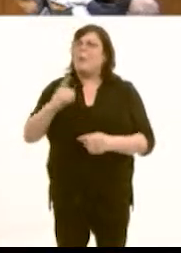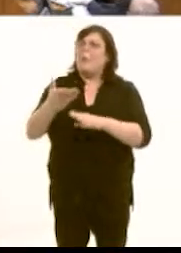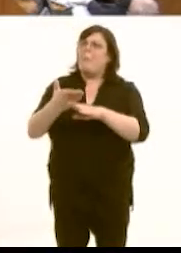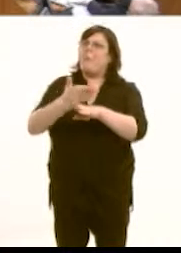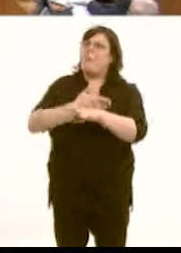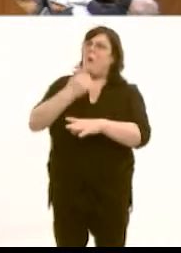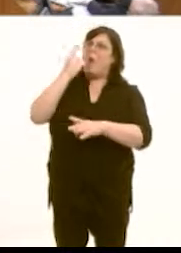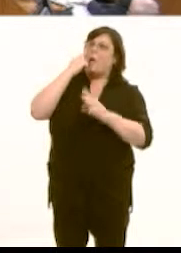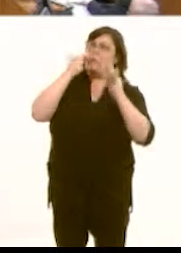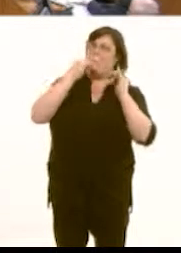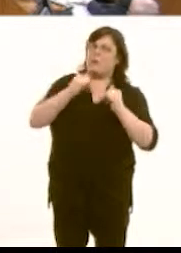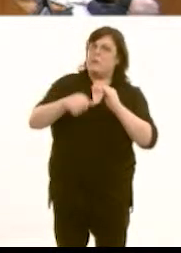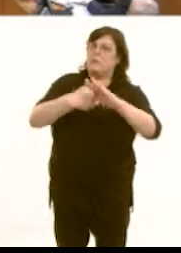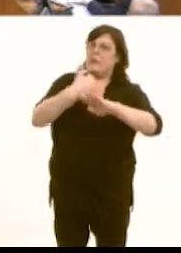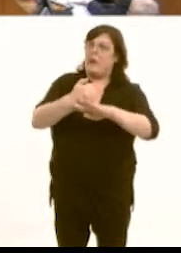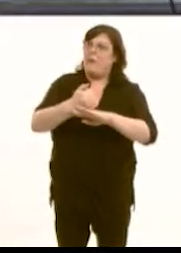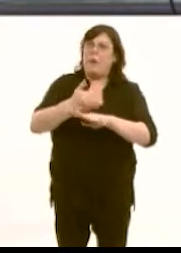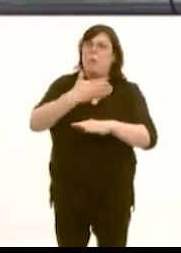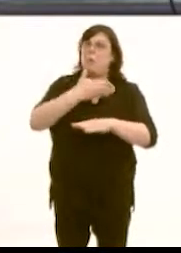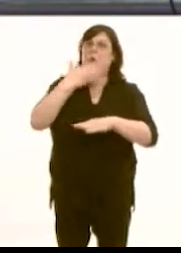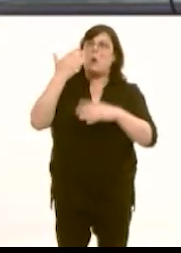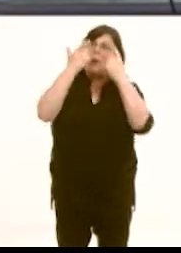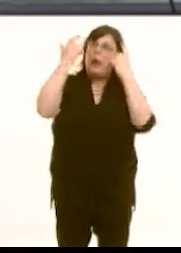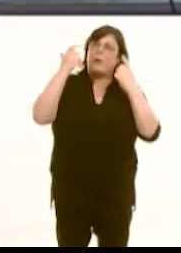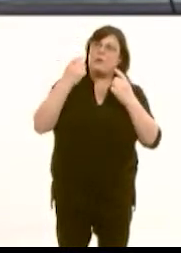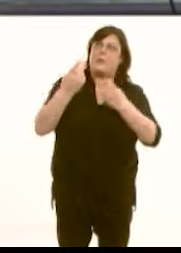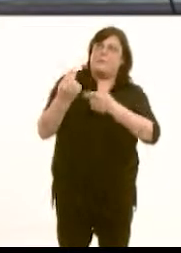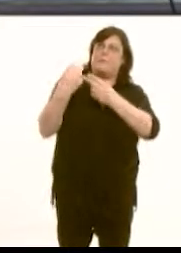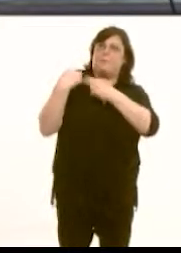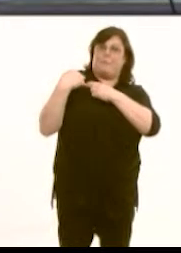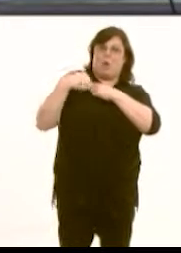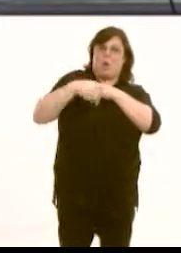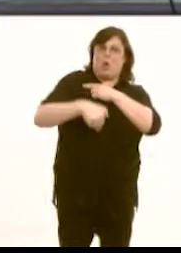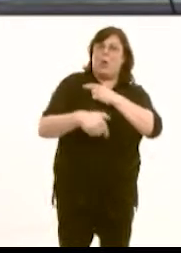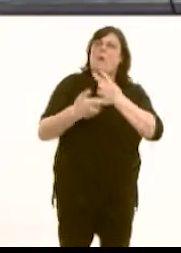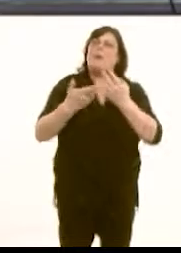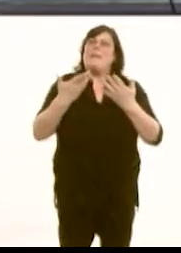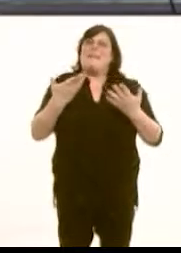powers we do now, but if itís good enough to have an independent inspector for education,